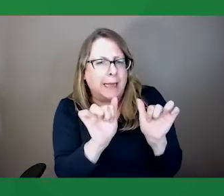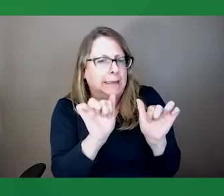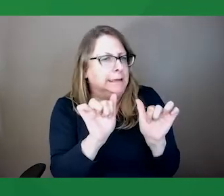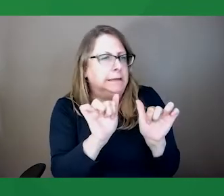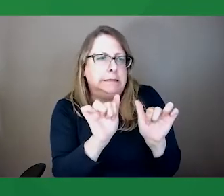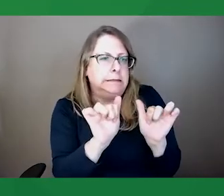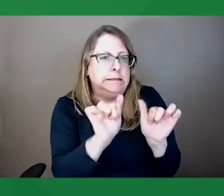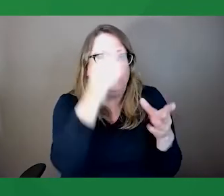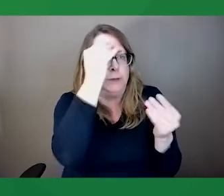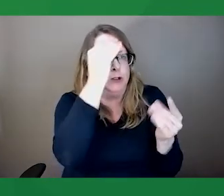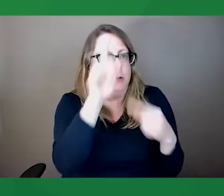Let me go to a next one.